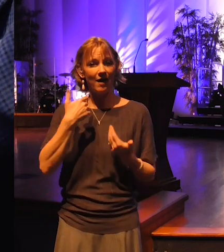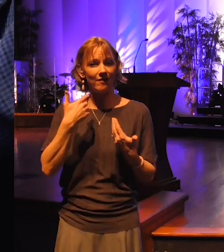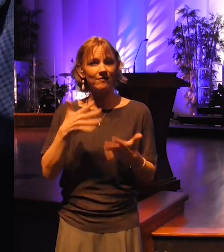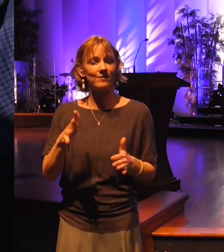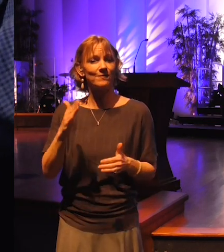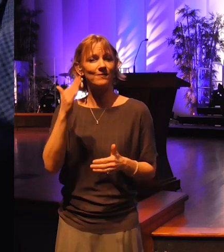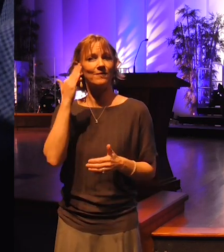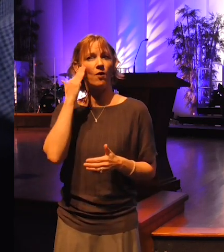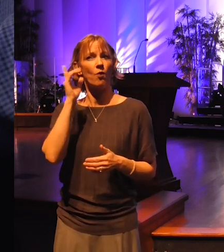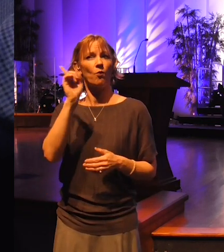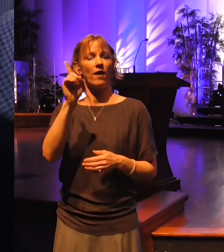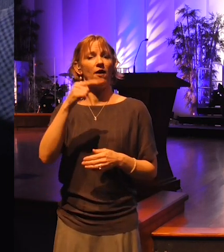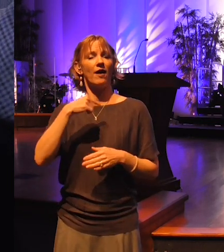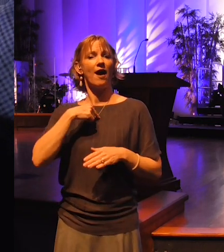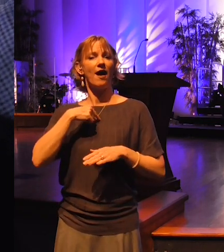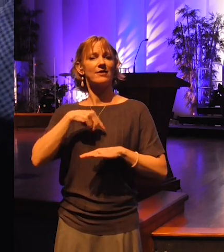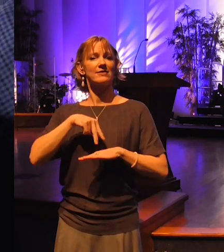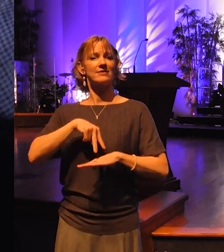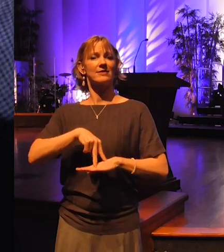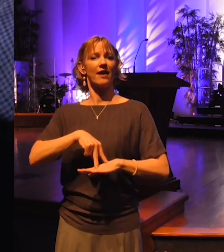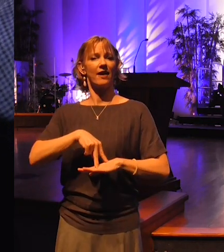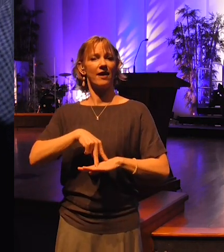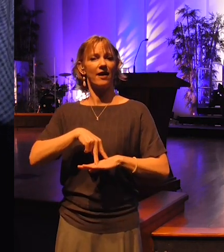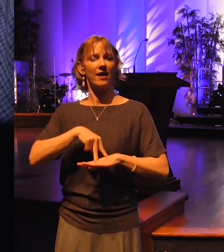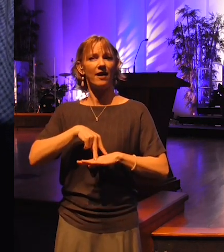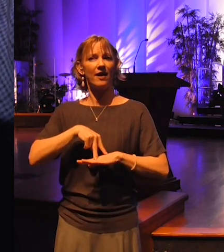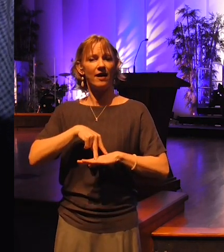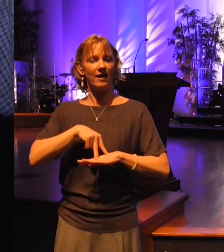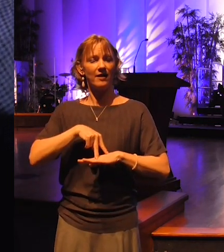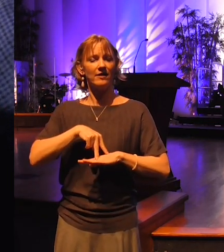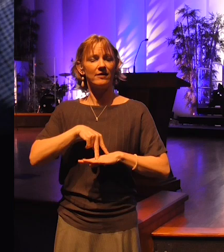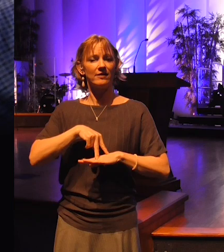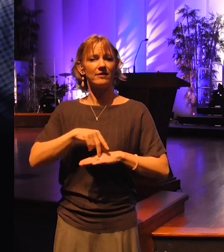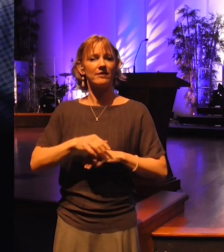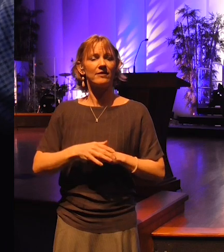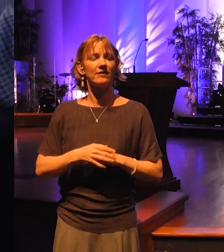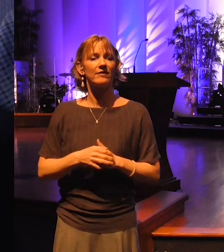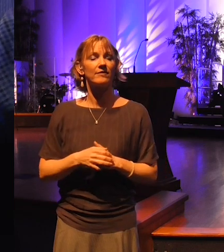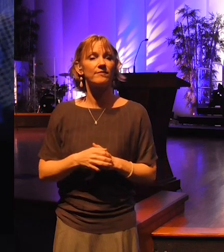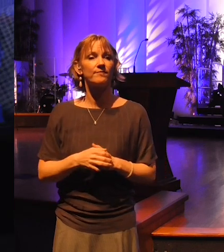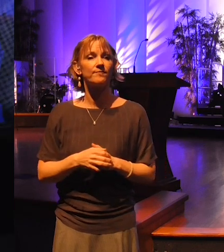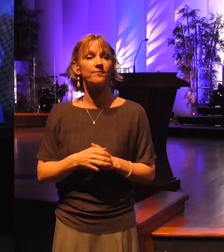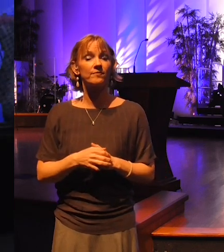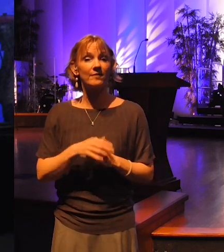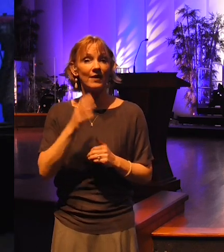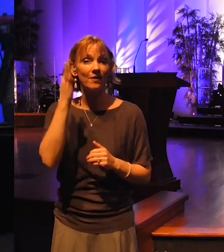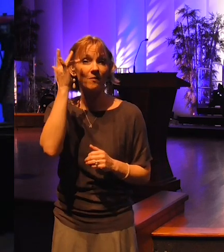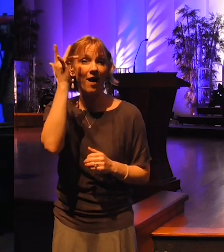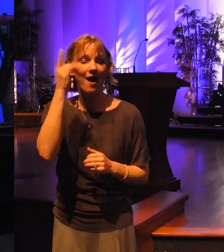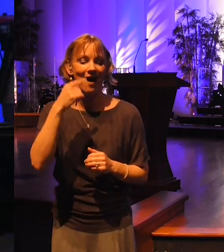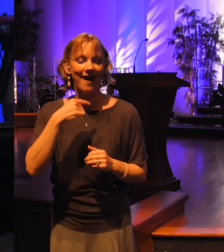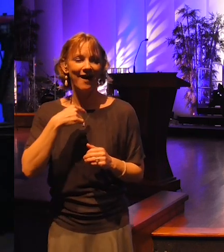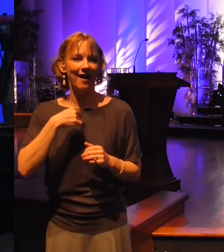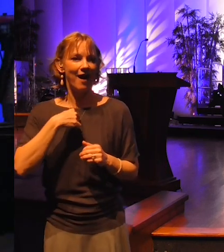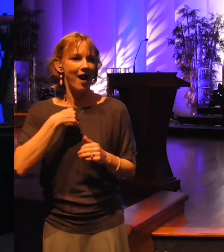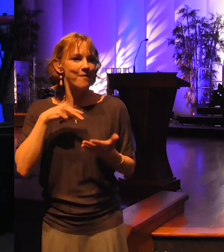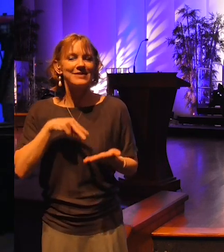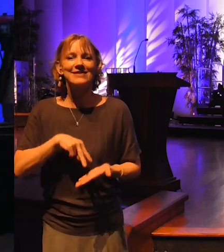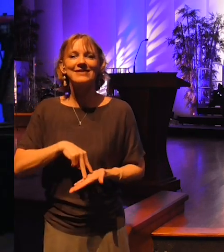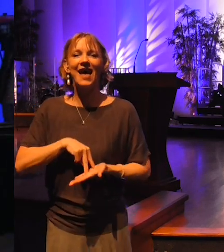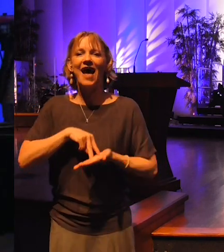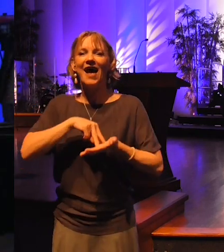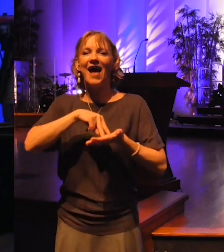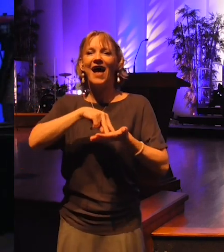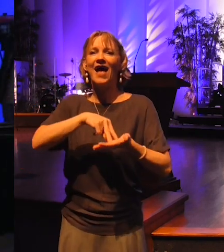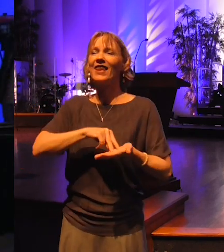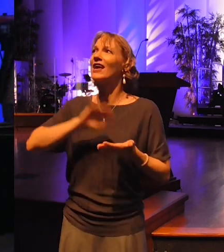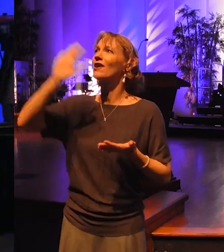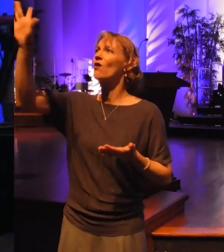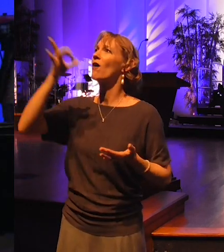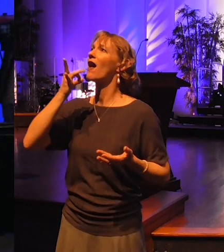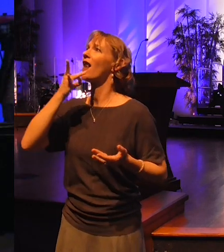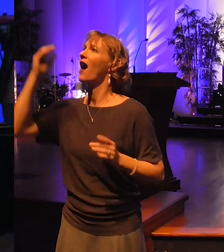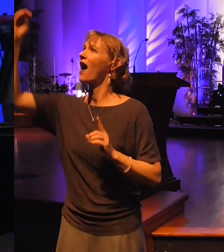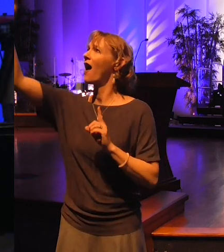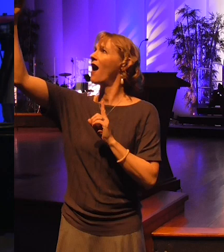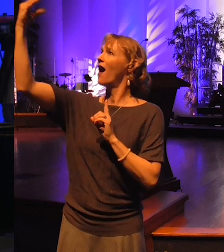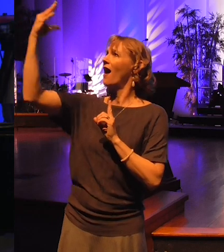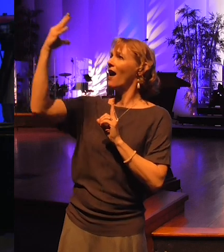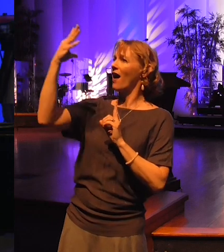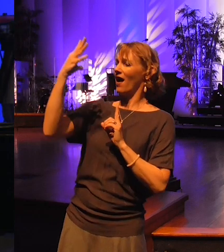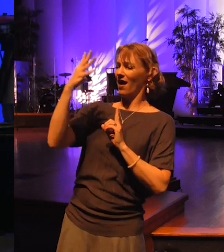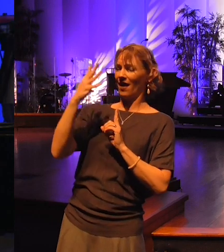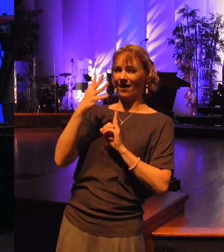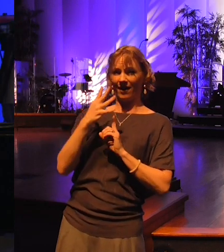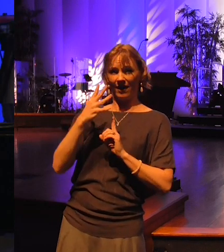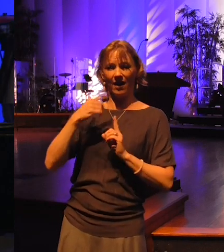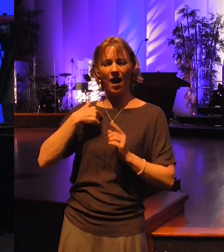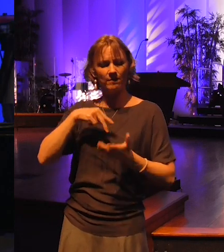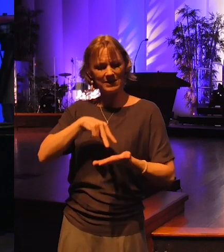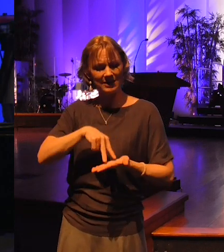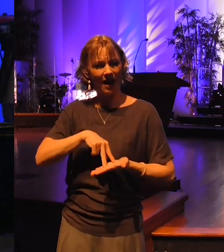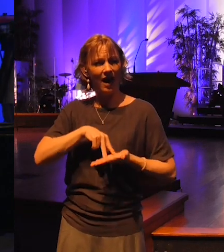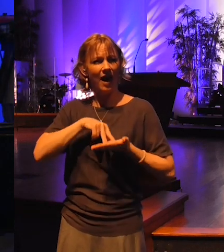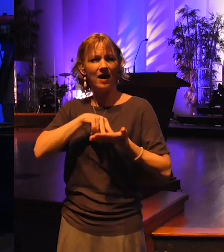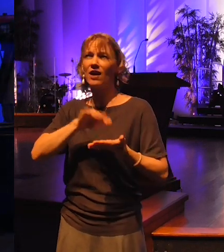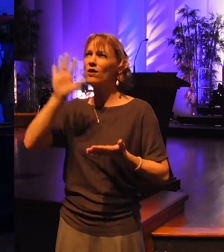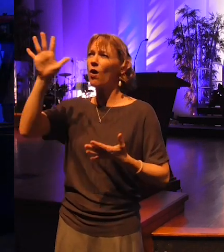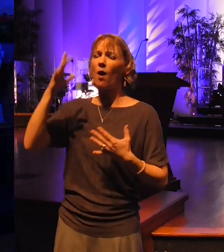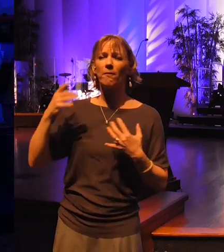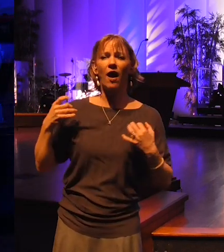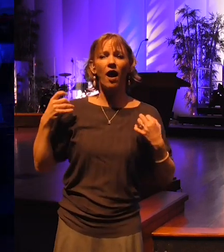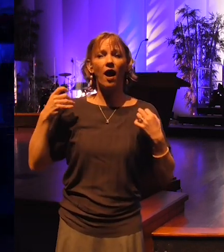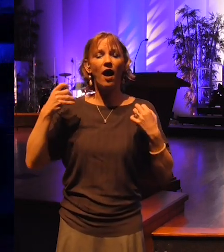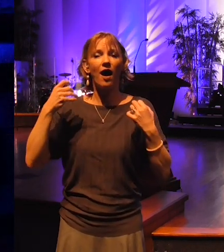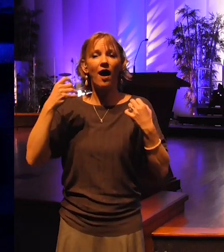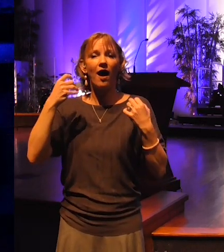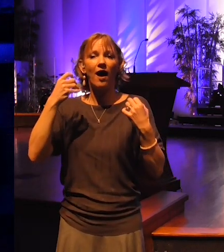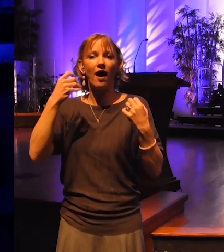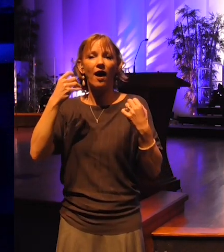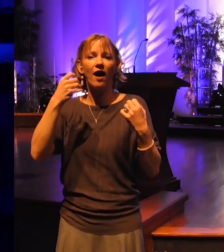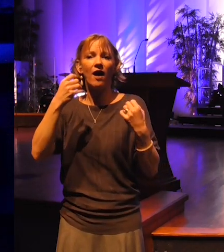stand cuz I am standing in the light standing in the power standing in the